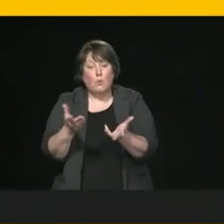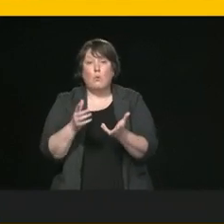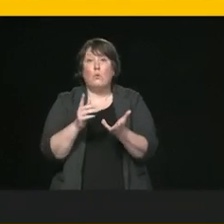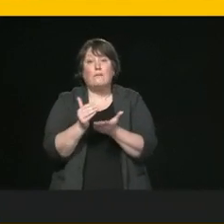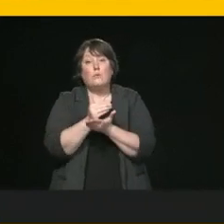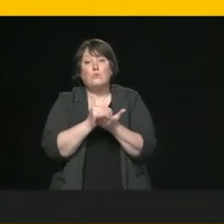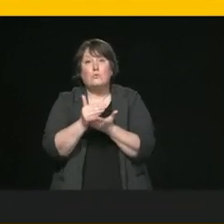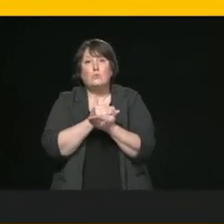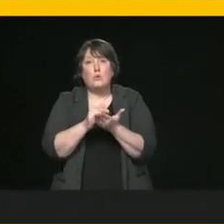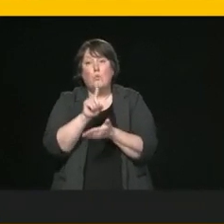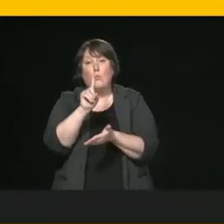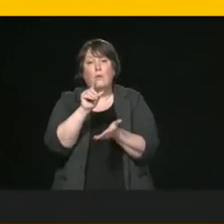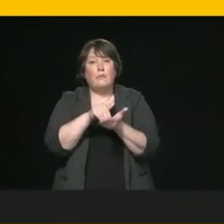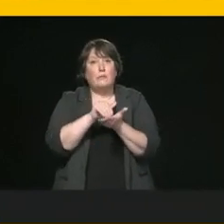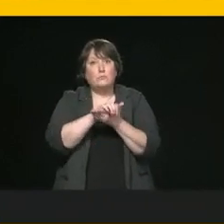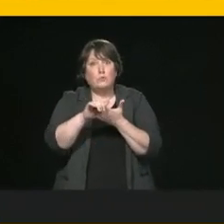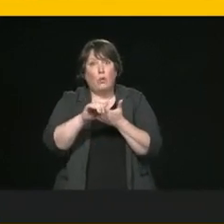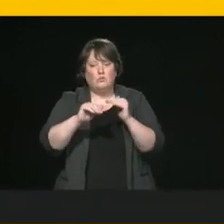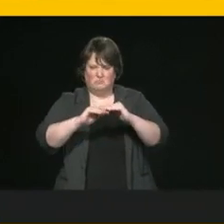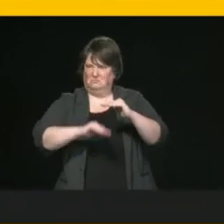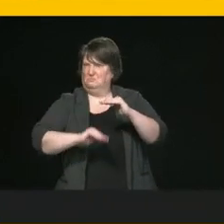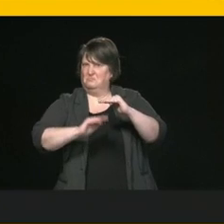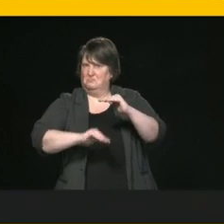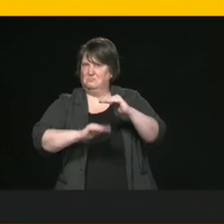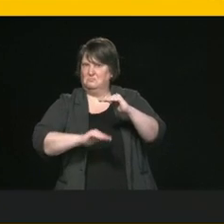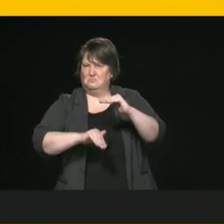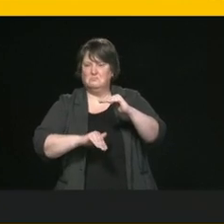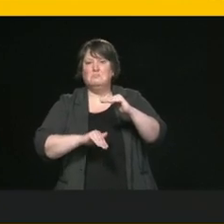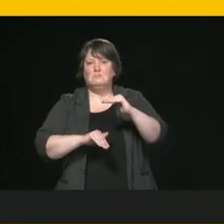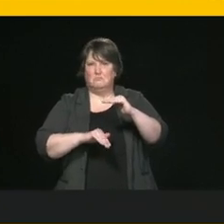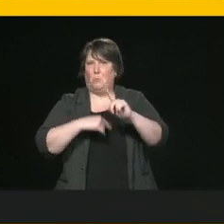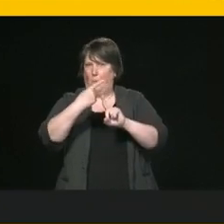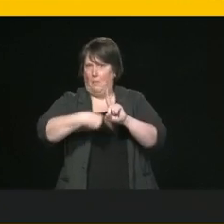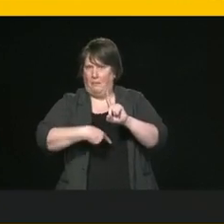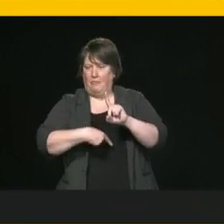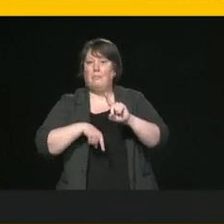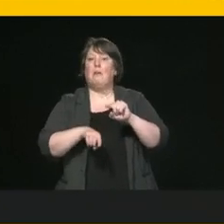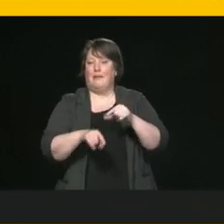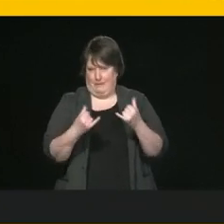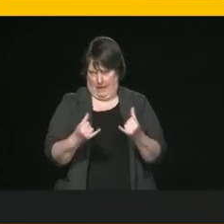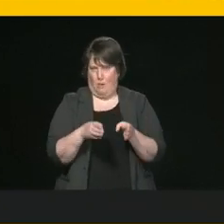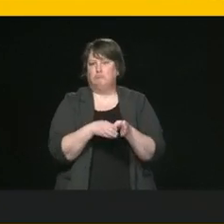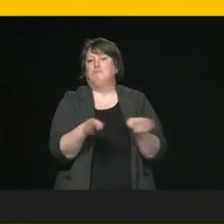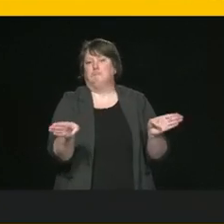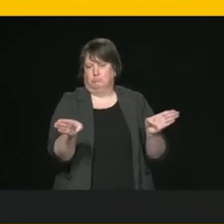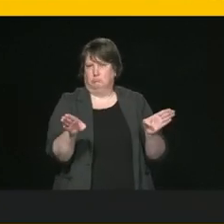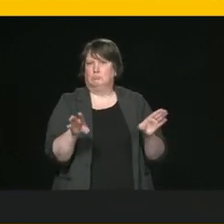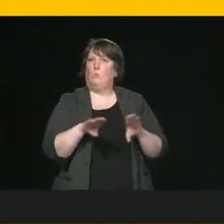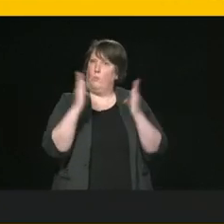YOU PROBABLY NEED HELP IN MAKING ENDS MEET.